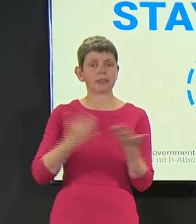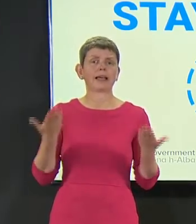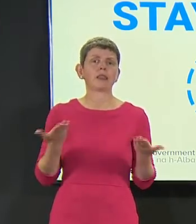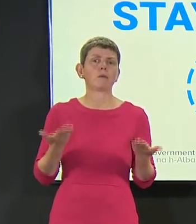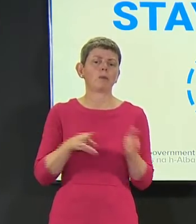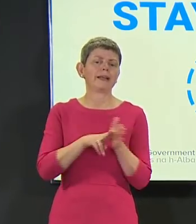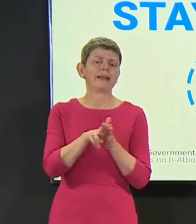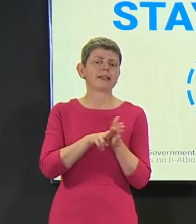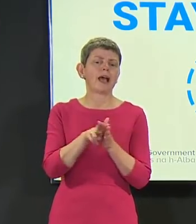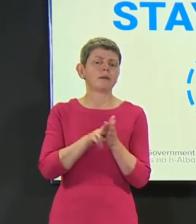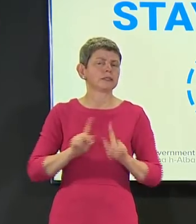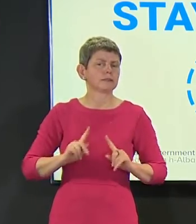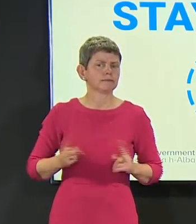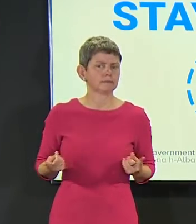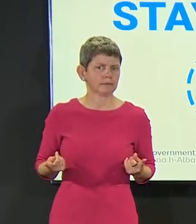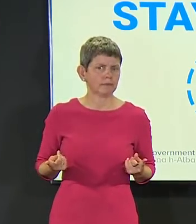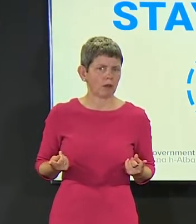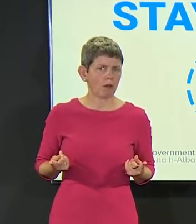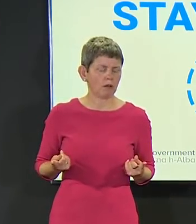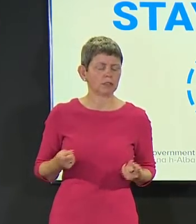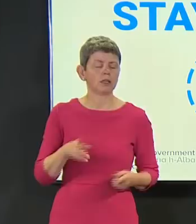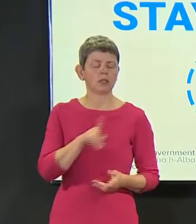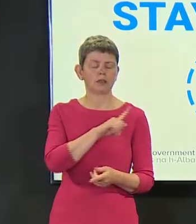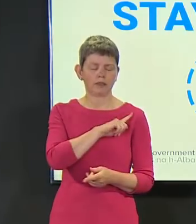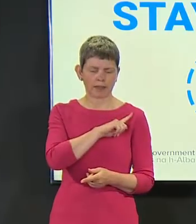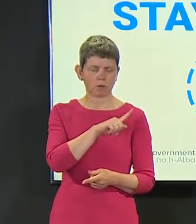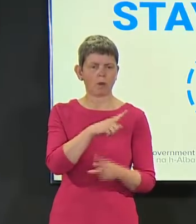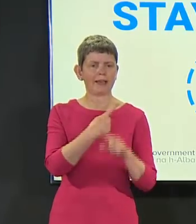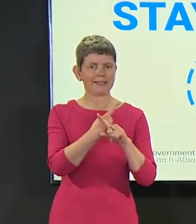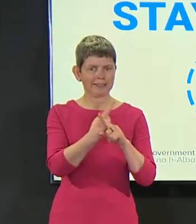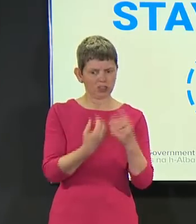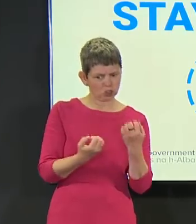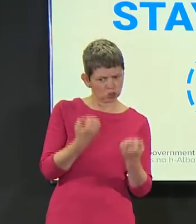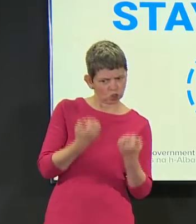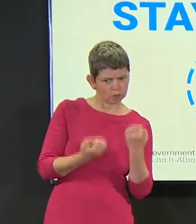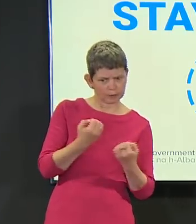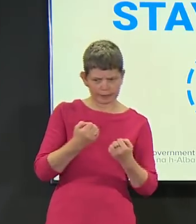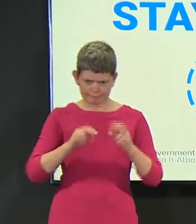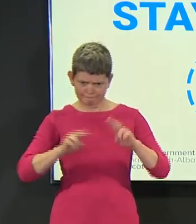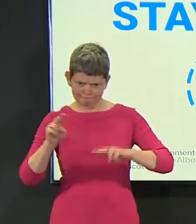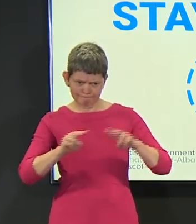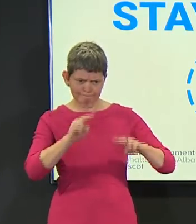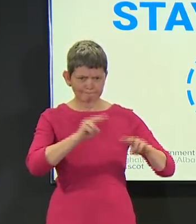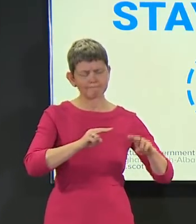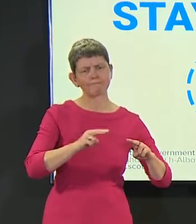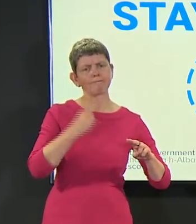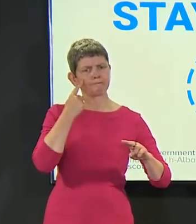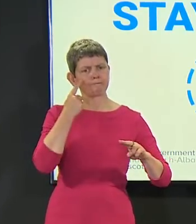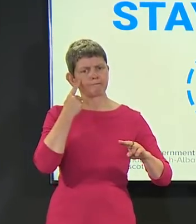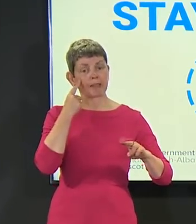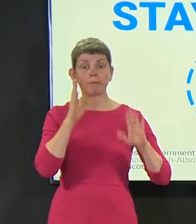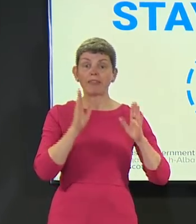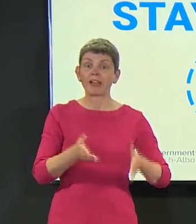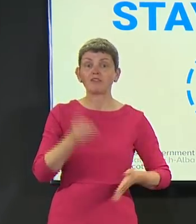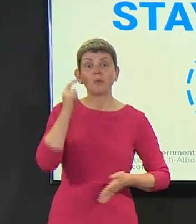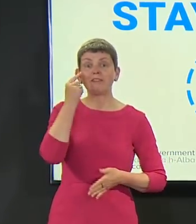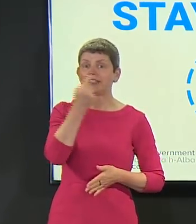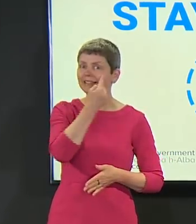teacher judgment is at the heart of that they have a requirement to evidence to some extent their judgment and there will be different ways of doing that